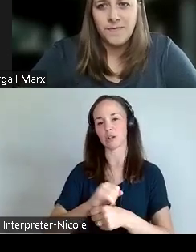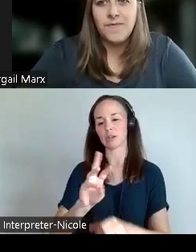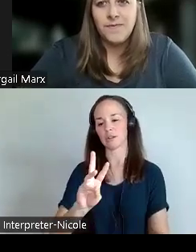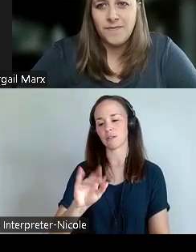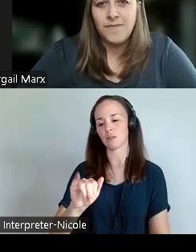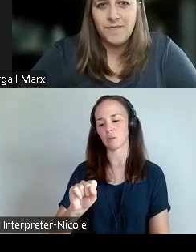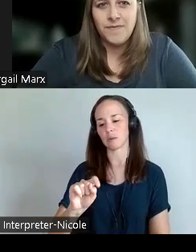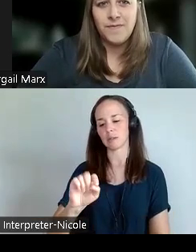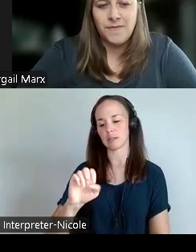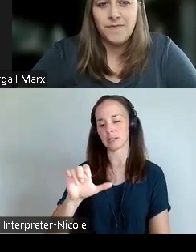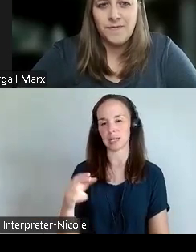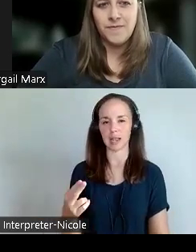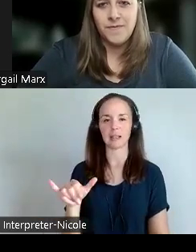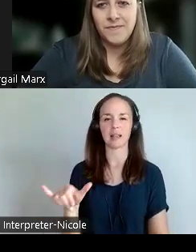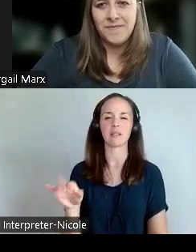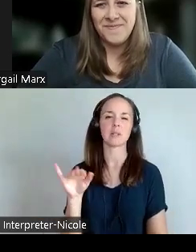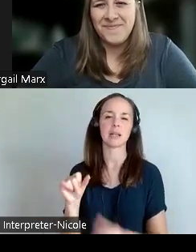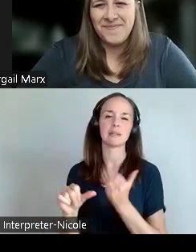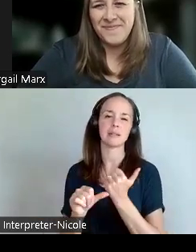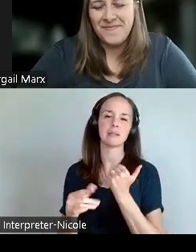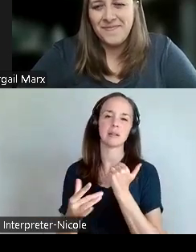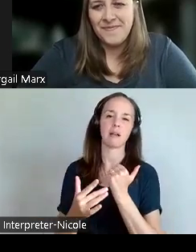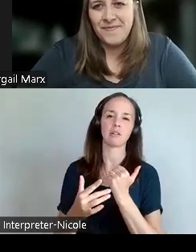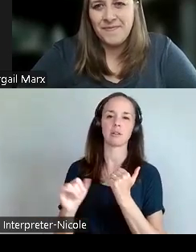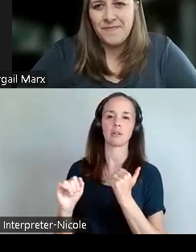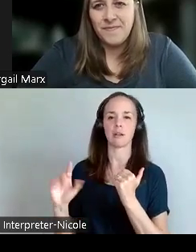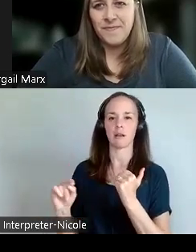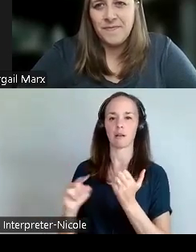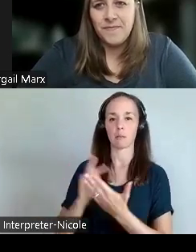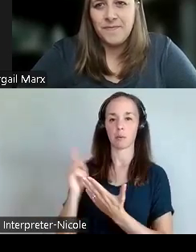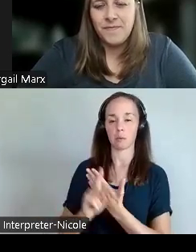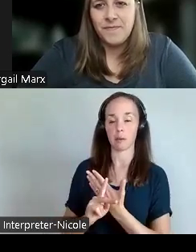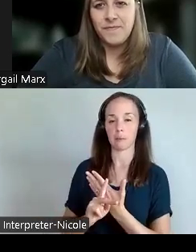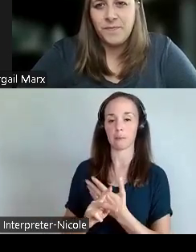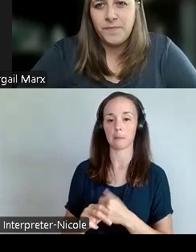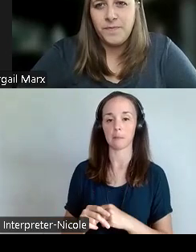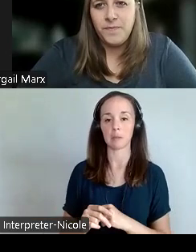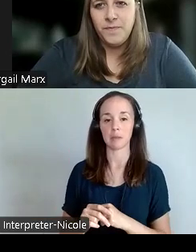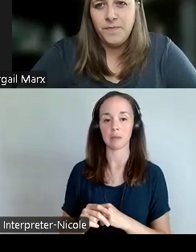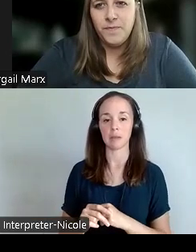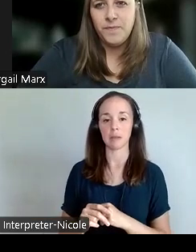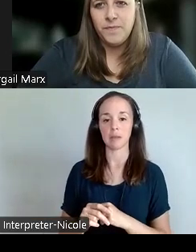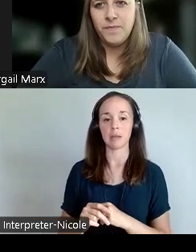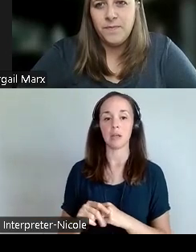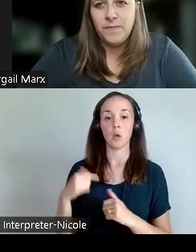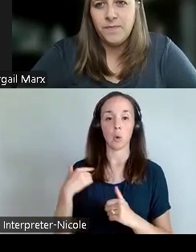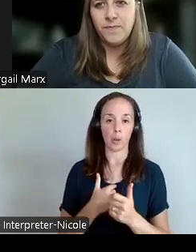Wisconsin's Assistive Technology Program. So this training is brought to you by WisTech,